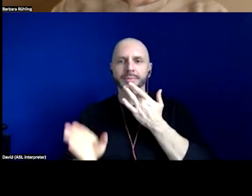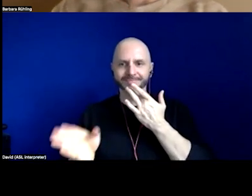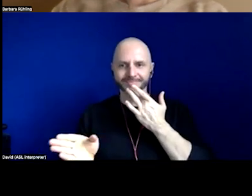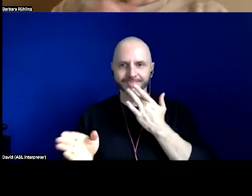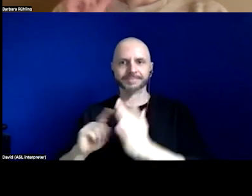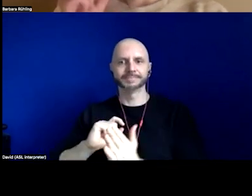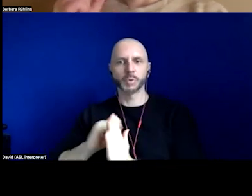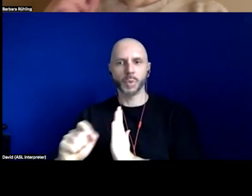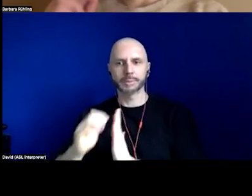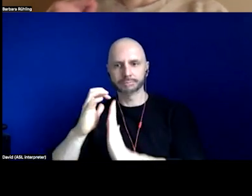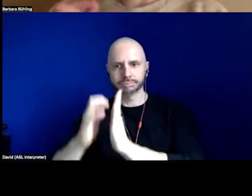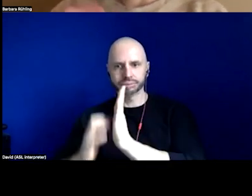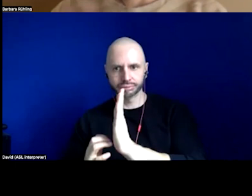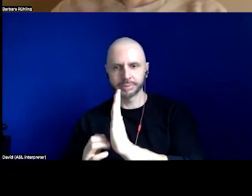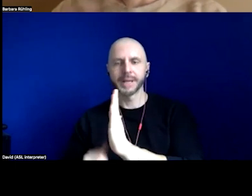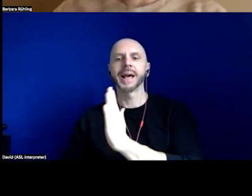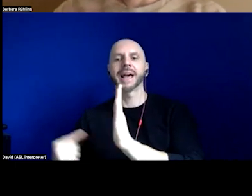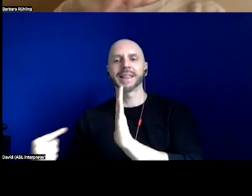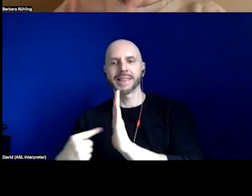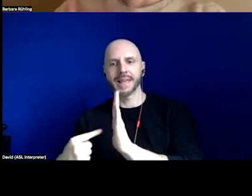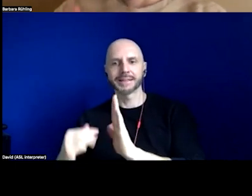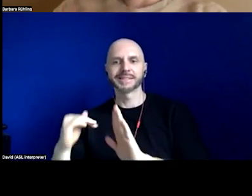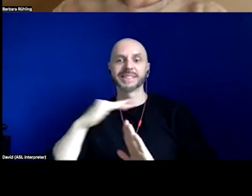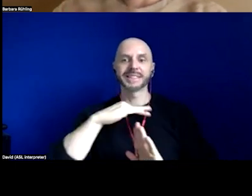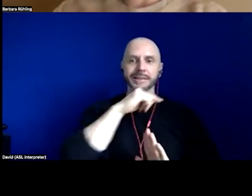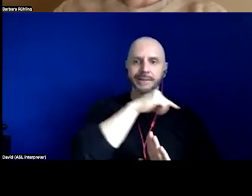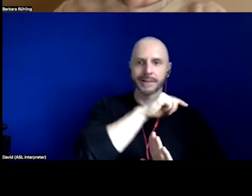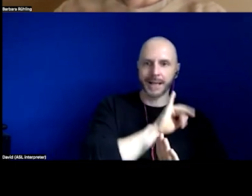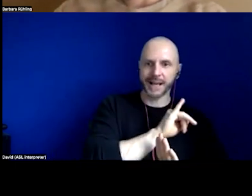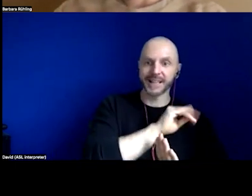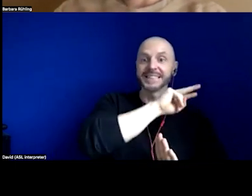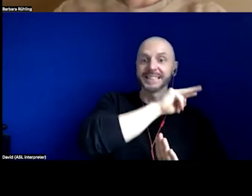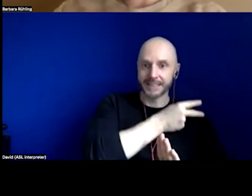want to fact-check every little thing because we know the hallucinations are happening. So,